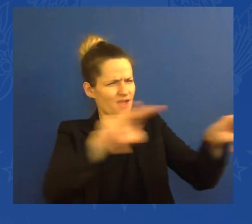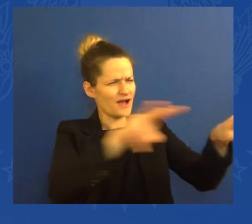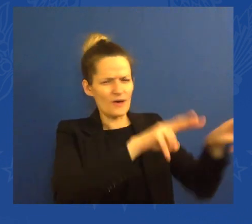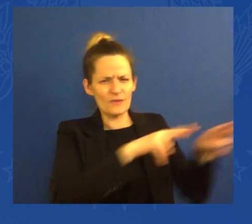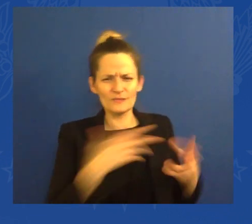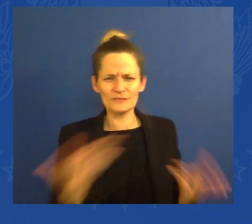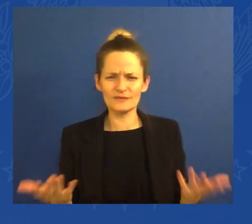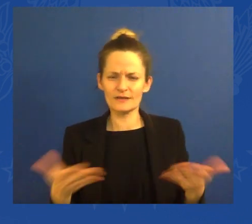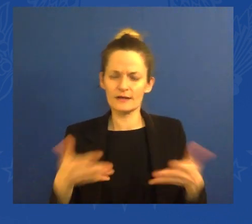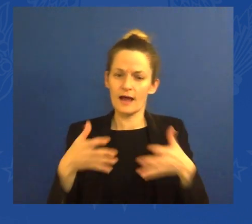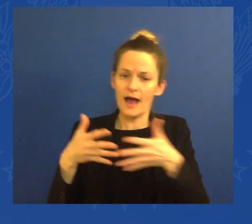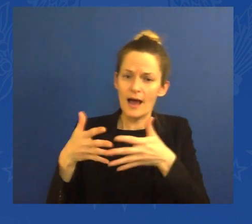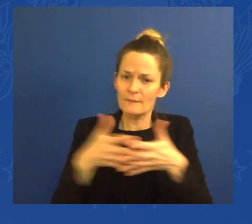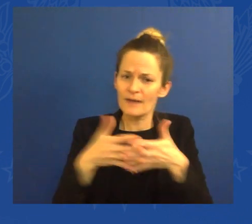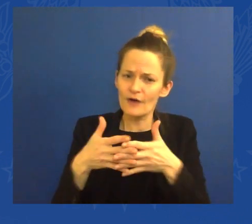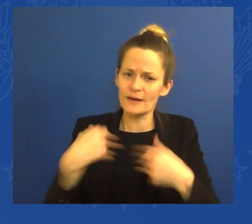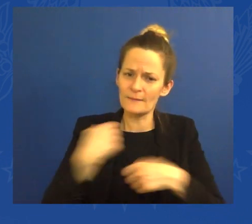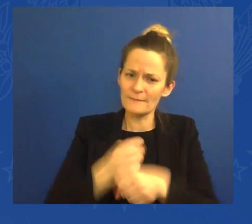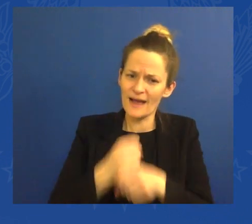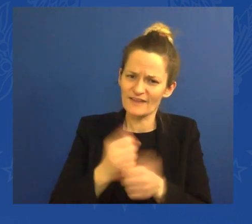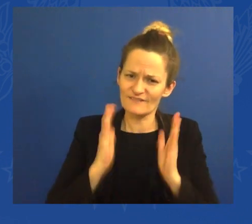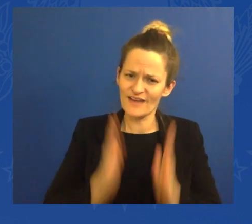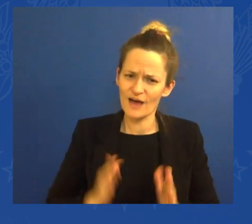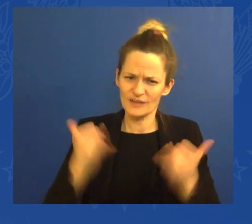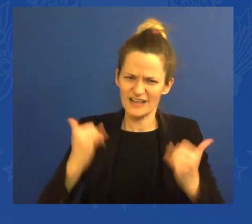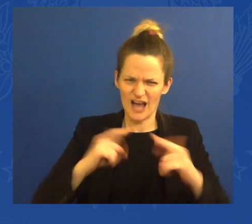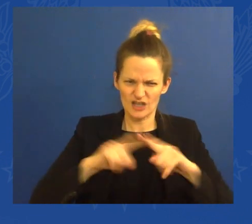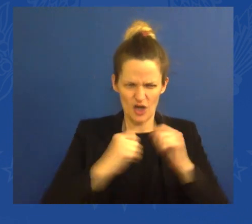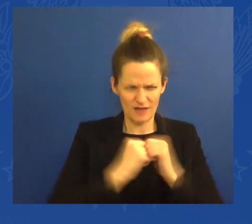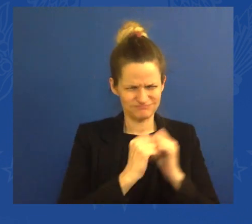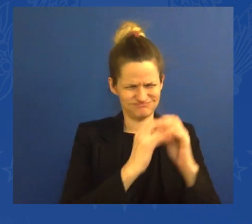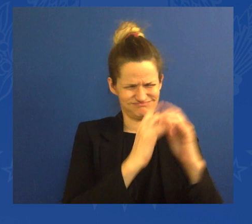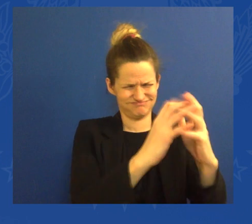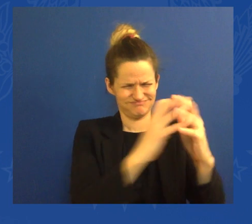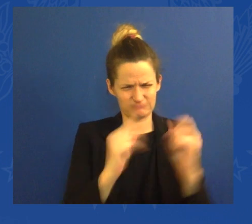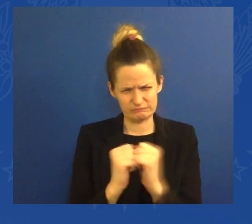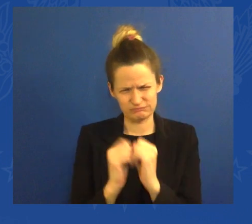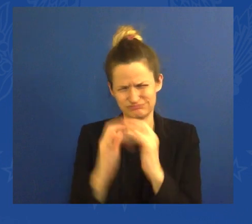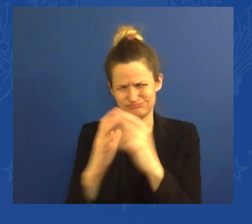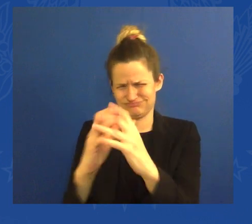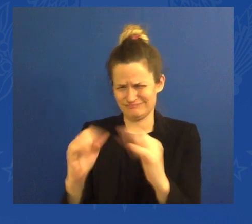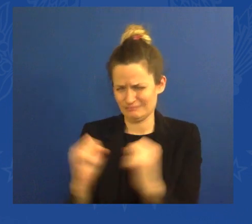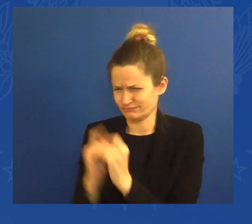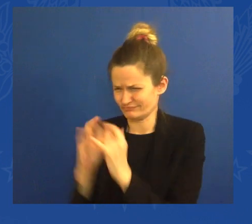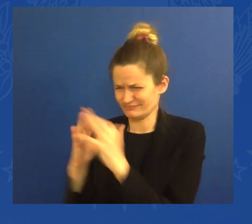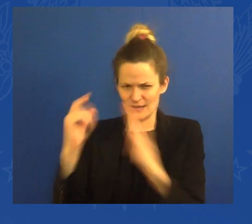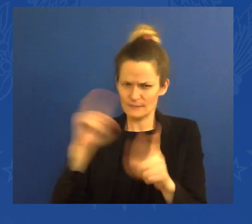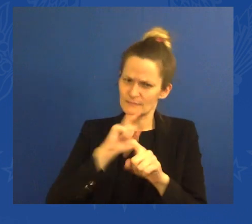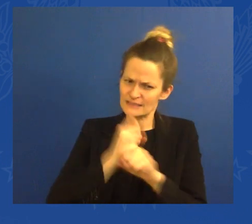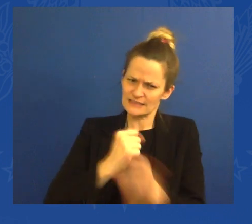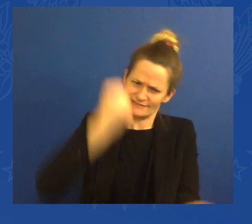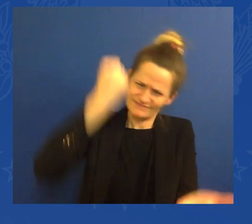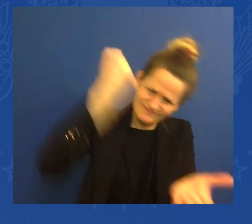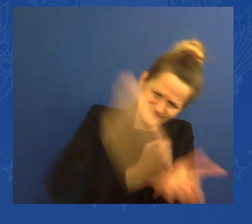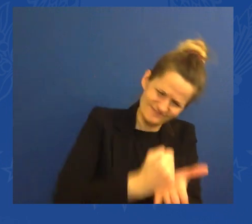"Made in America." Companies are choosing to build their new factories here when, just a few years a- --